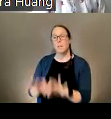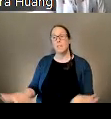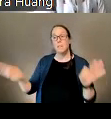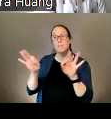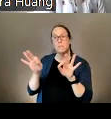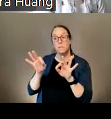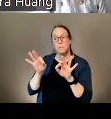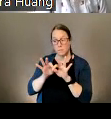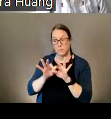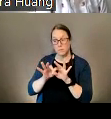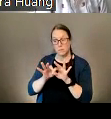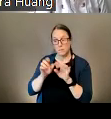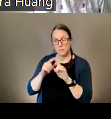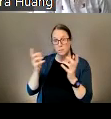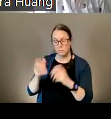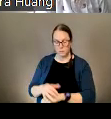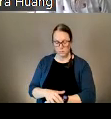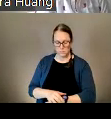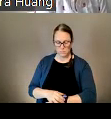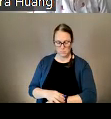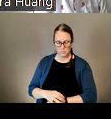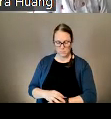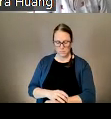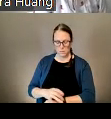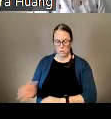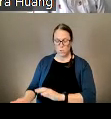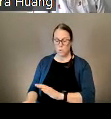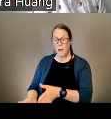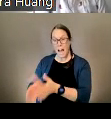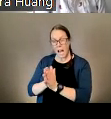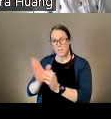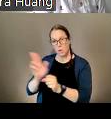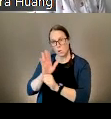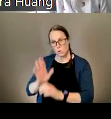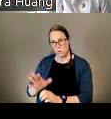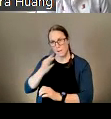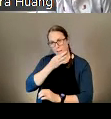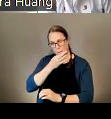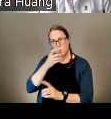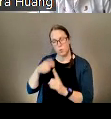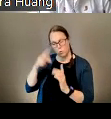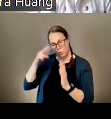And that's to run those by a user expert who can really verify how useful